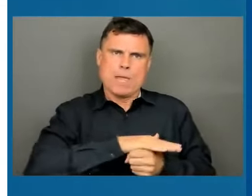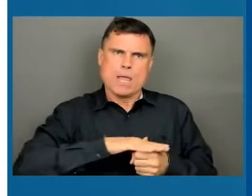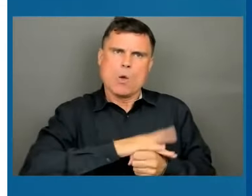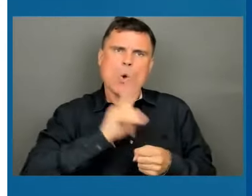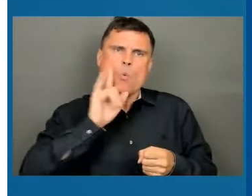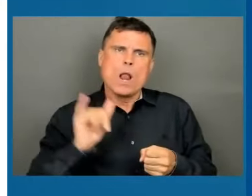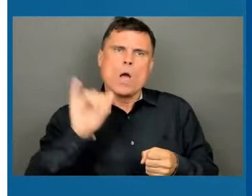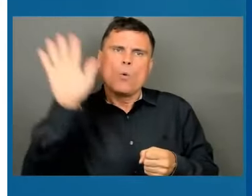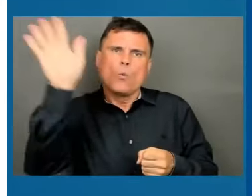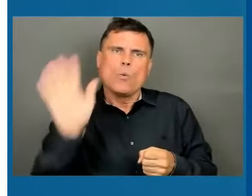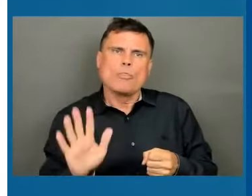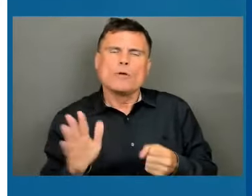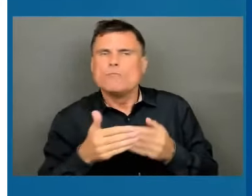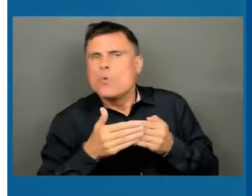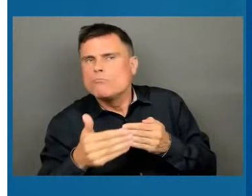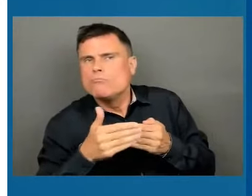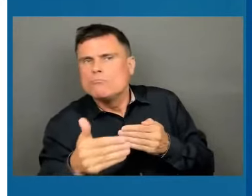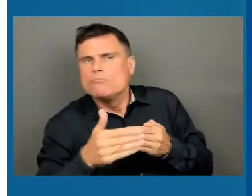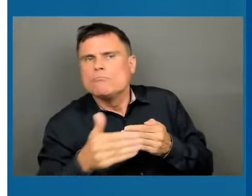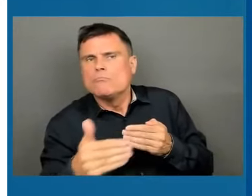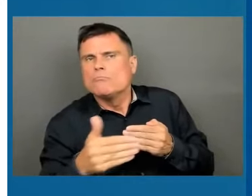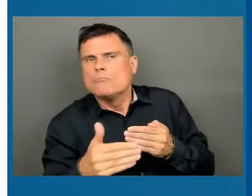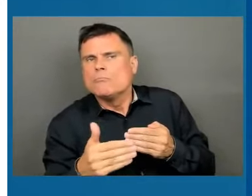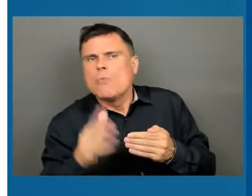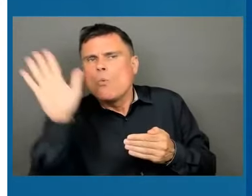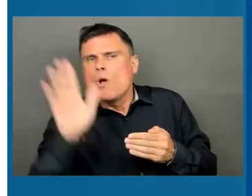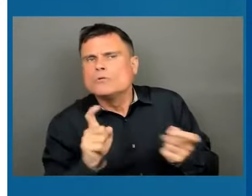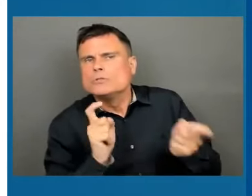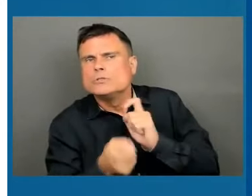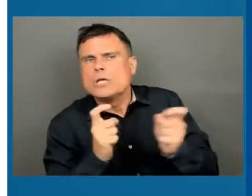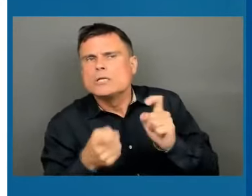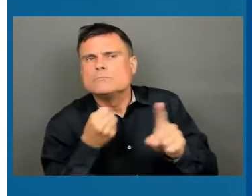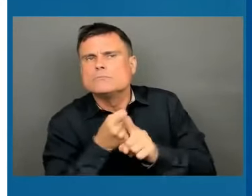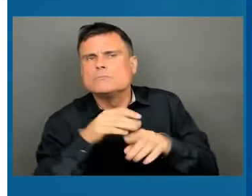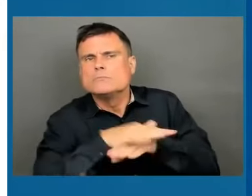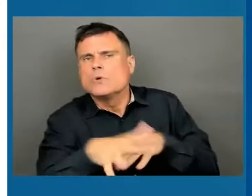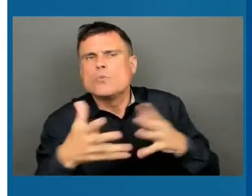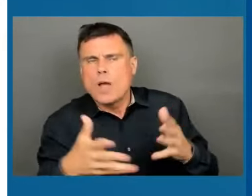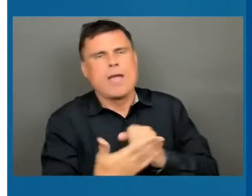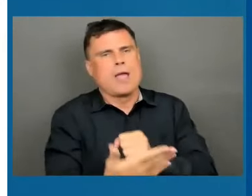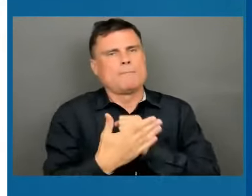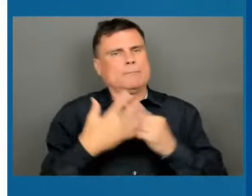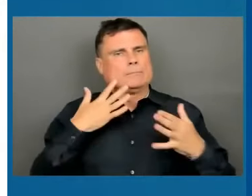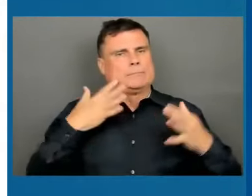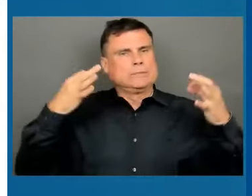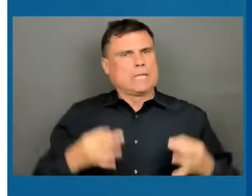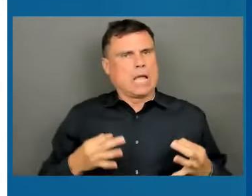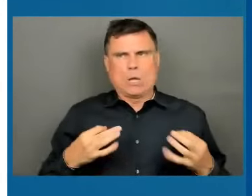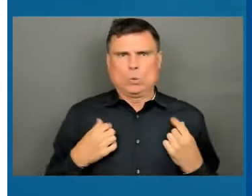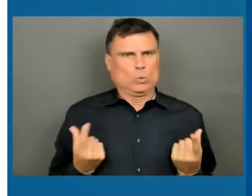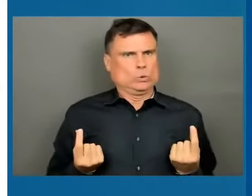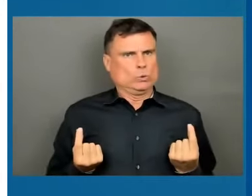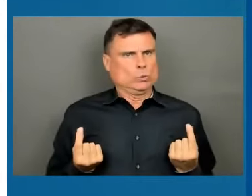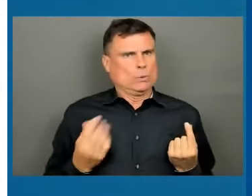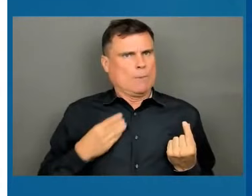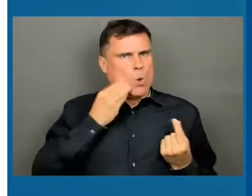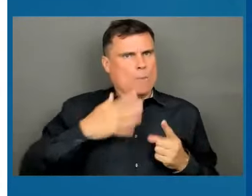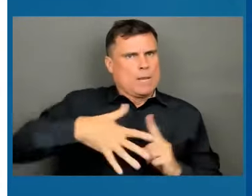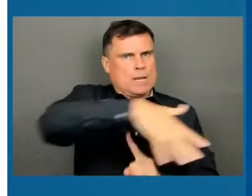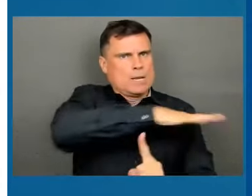implication on the smaller creeks and tributa ries, as well as the alert systems flew the